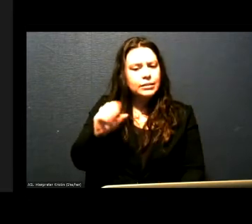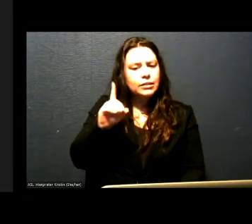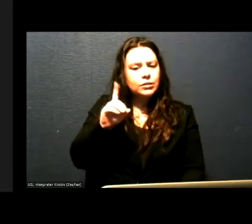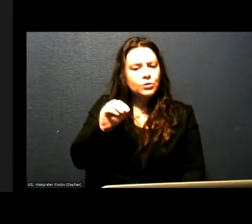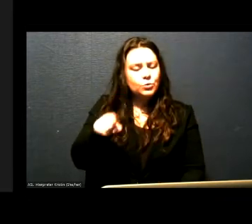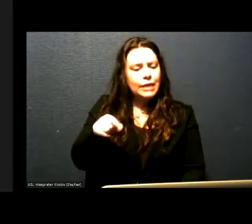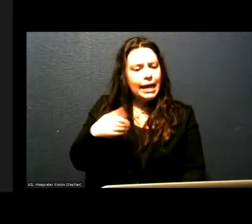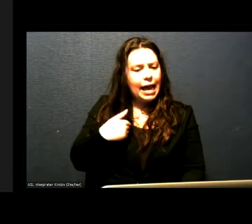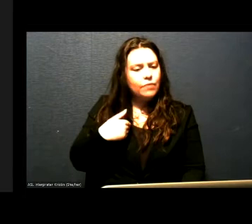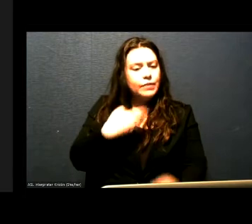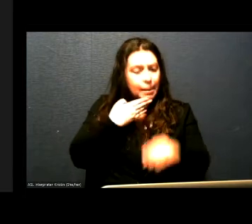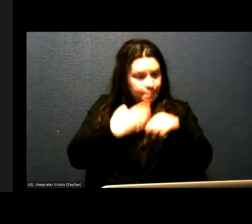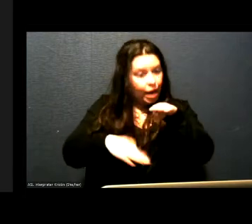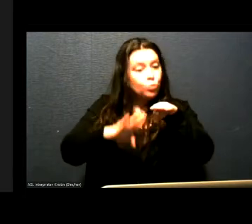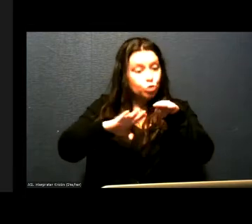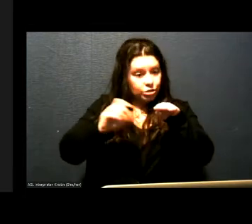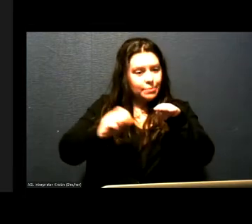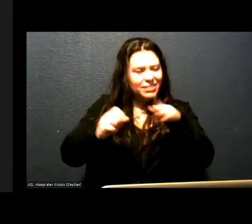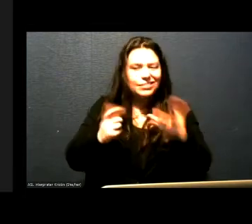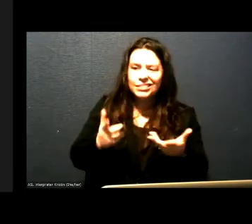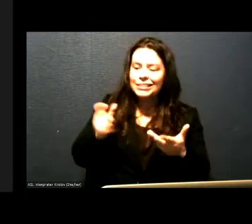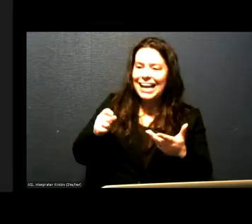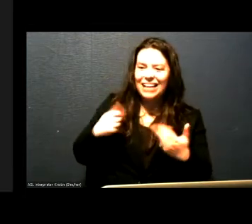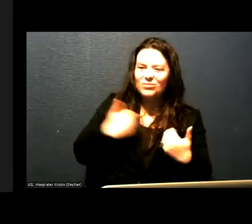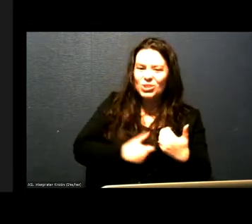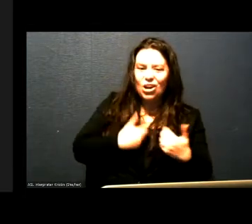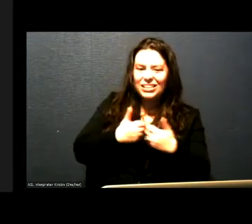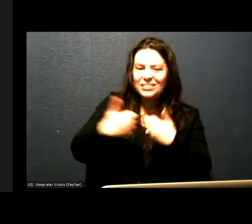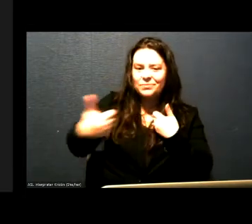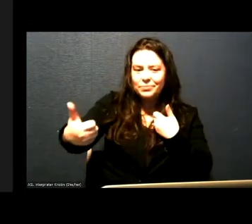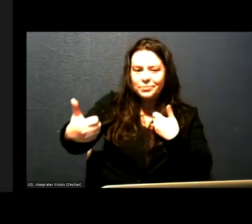Uhm, which is okay, they have the choice to go away if they want. This is a very safe environment